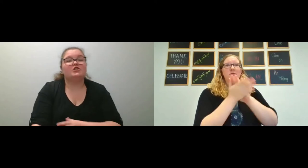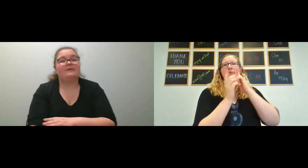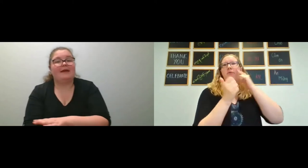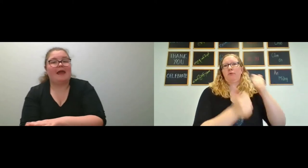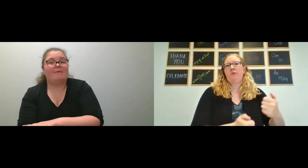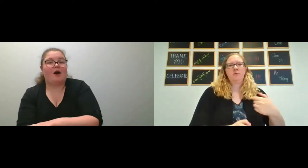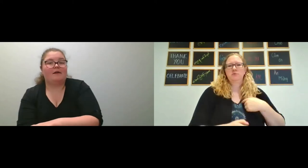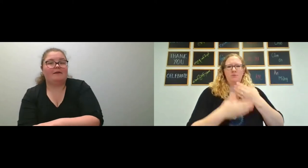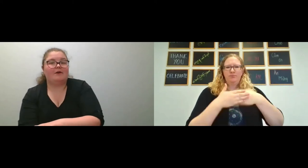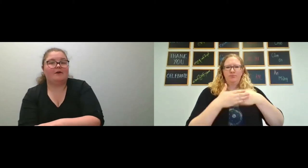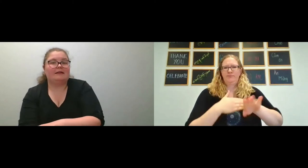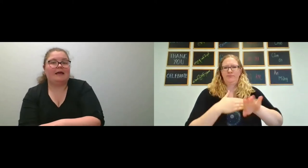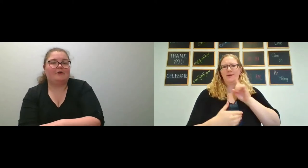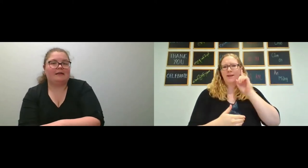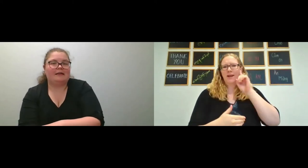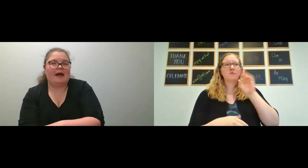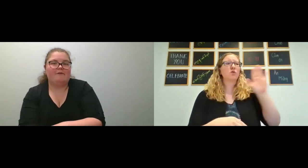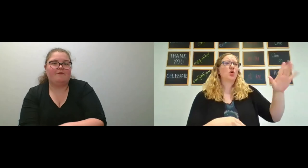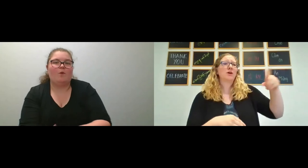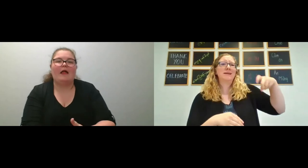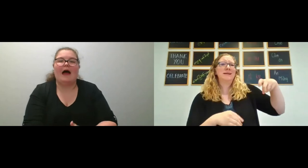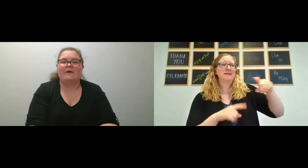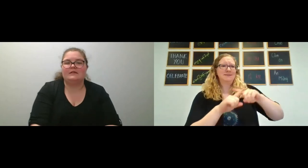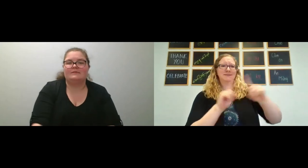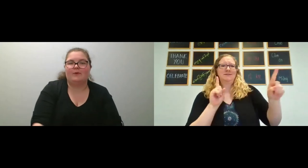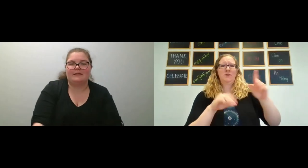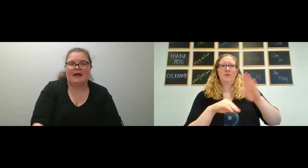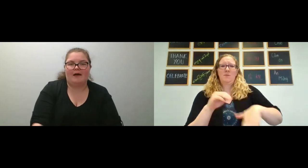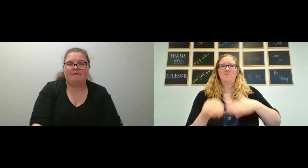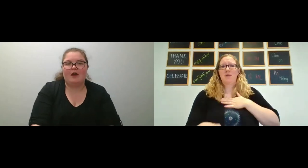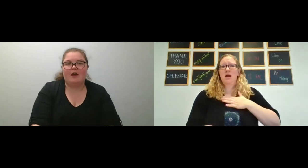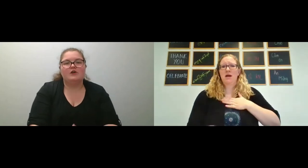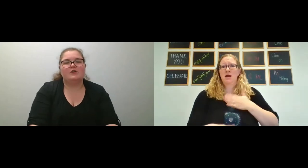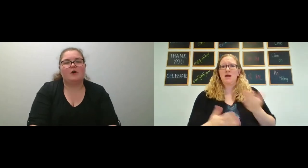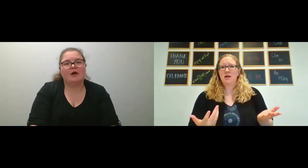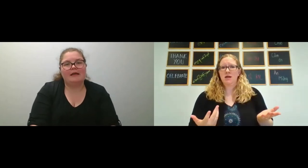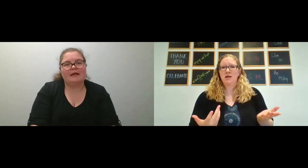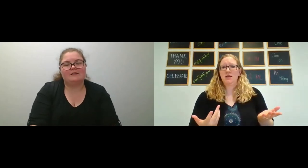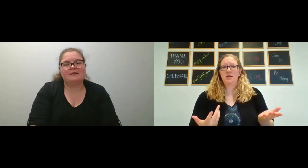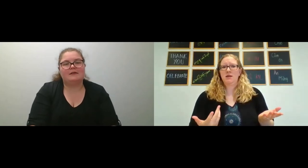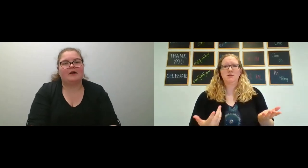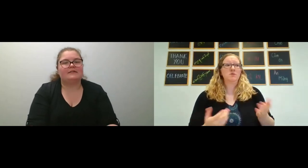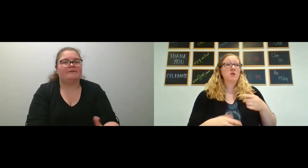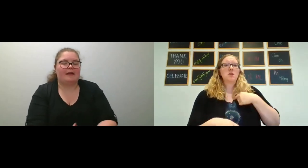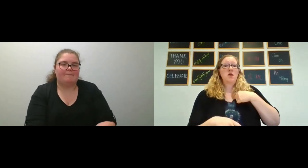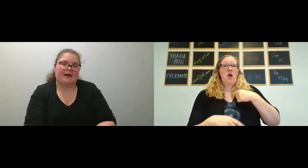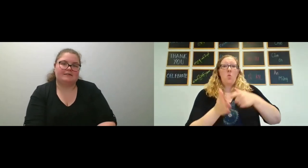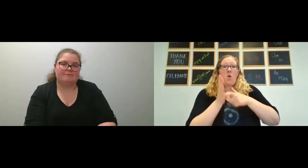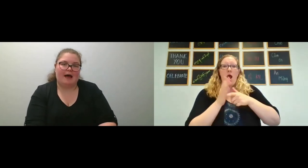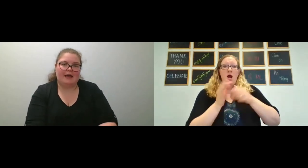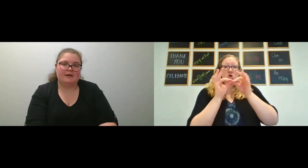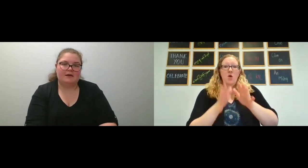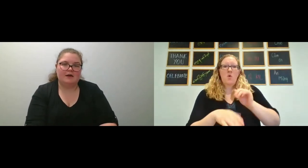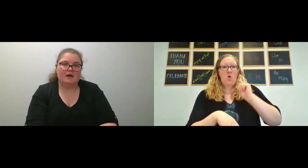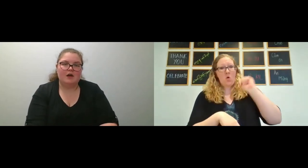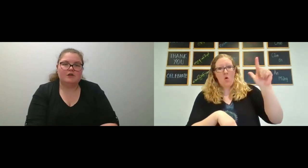She became hard of hearing later in life while I was born deaf, so her needs are different compared to mine.